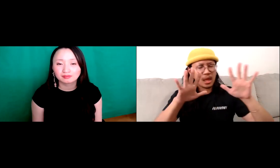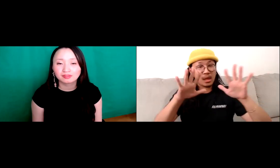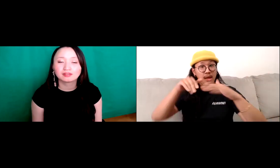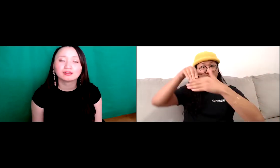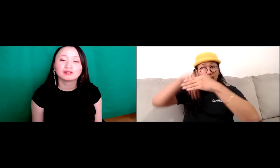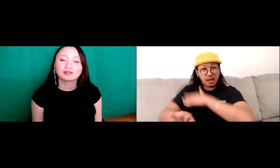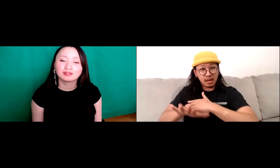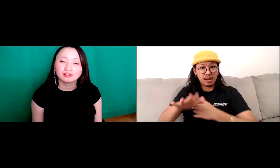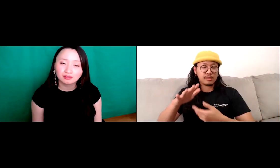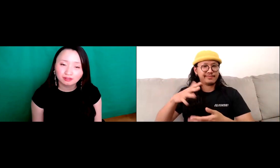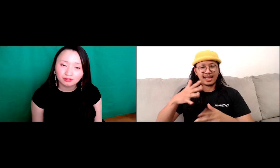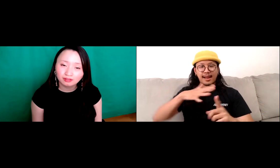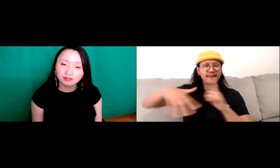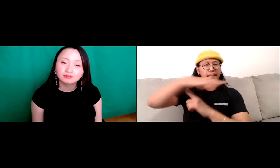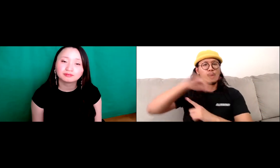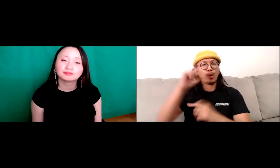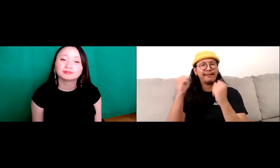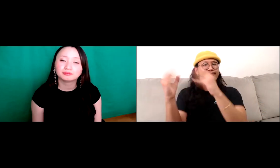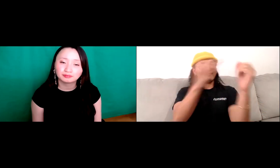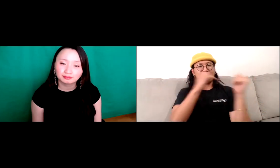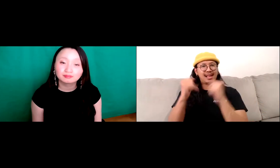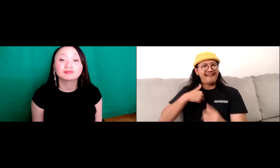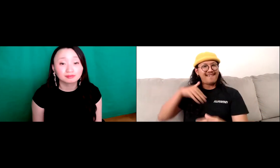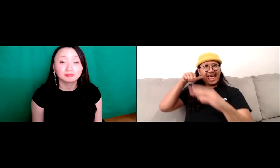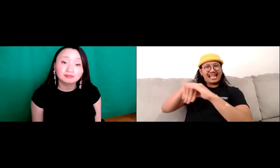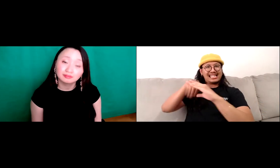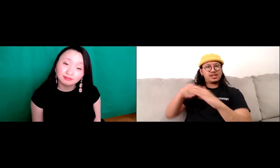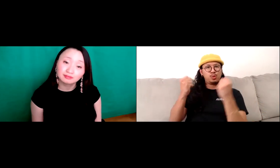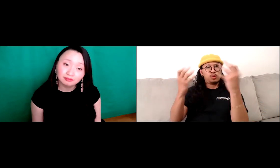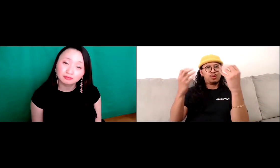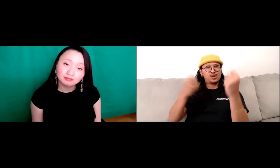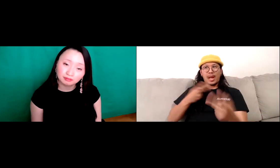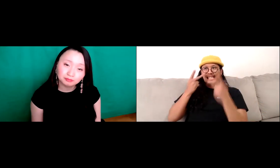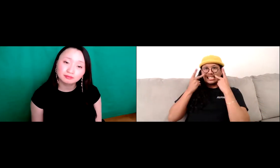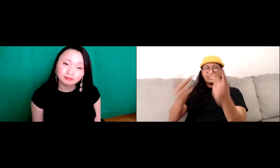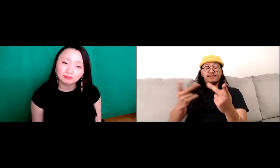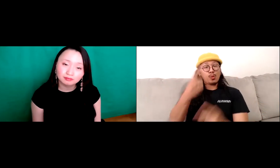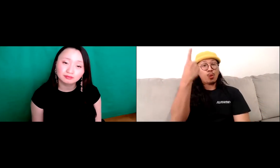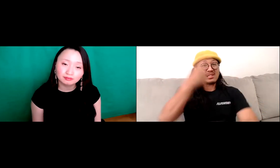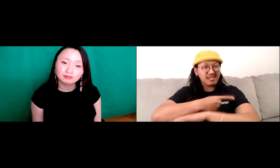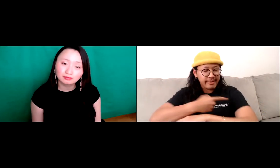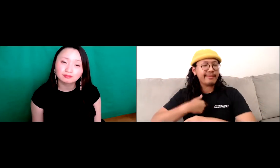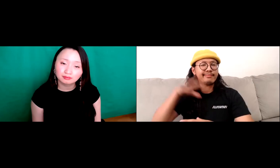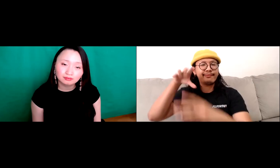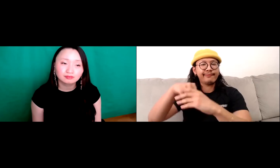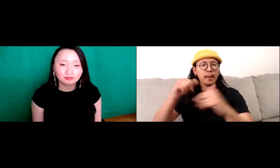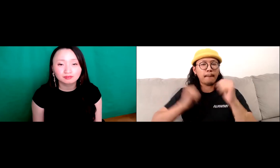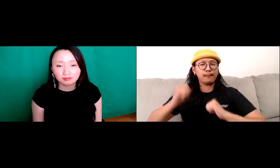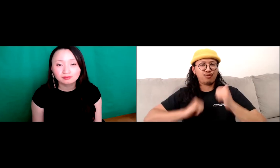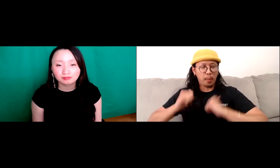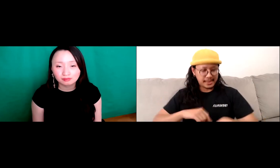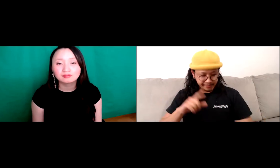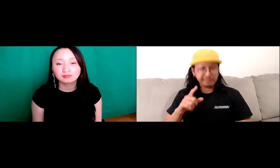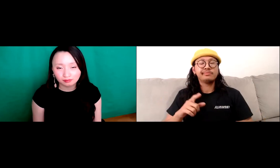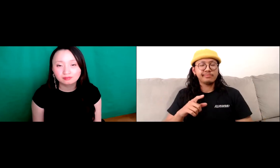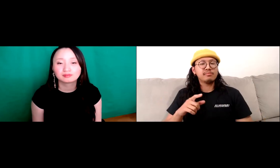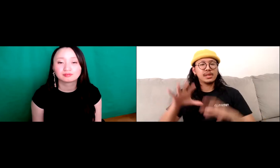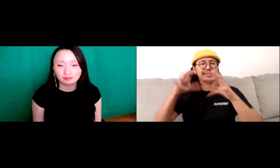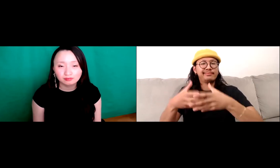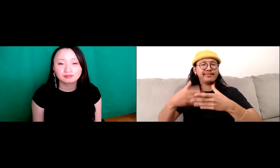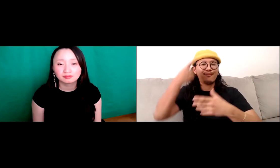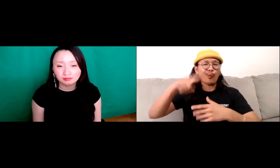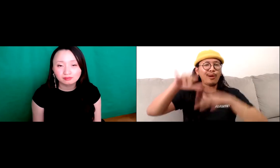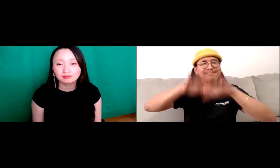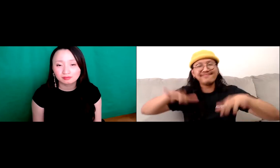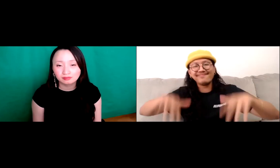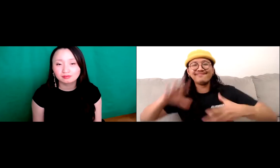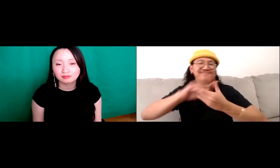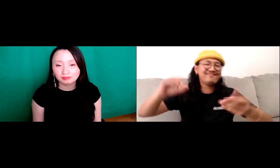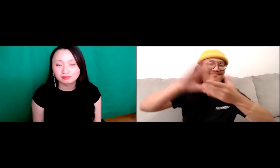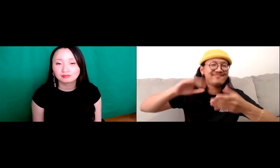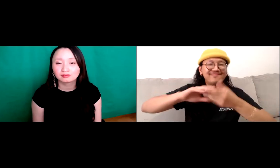what I look like. And this was coming from hearing individuals.